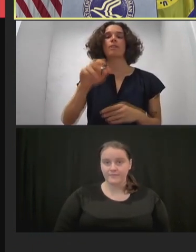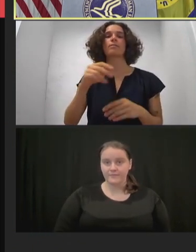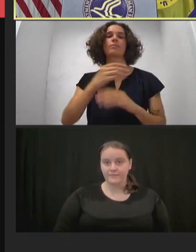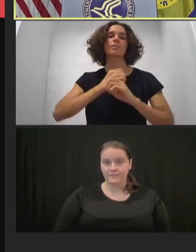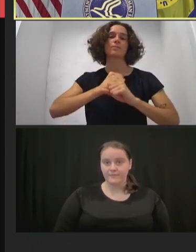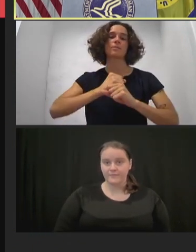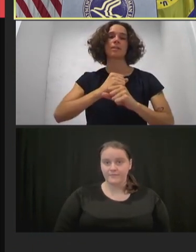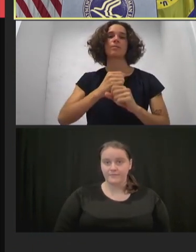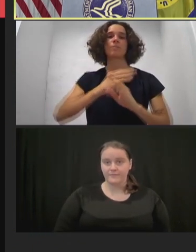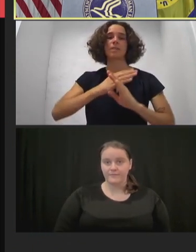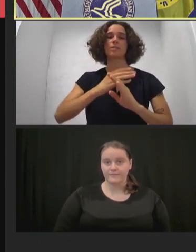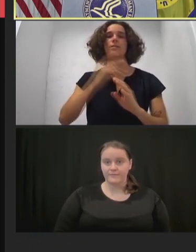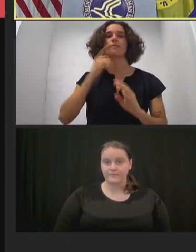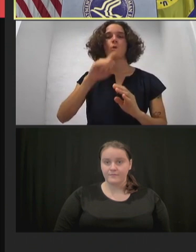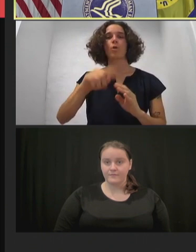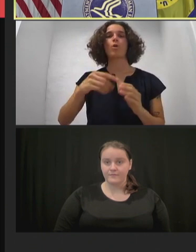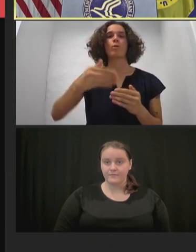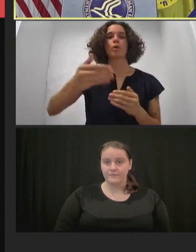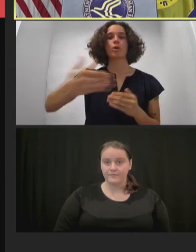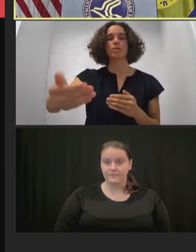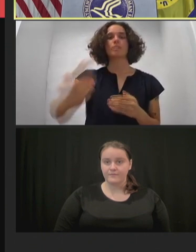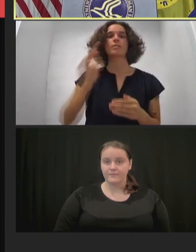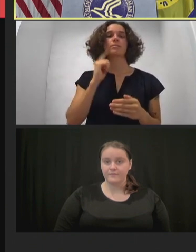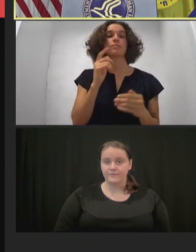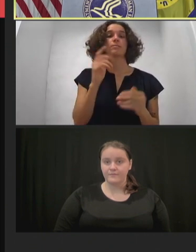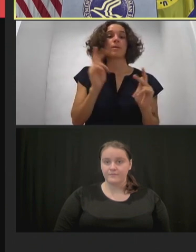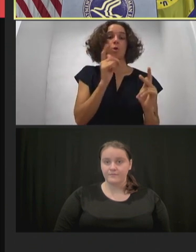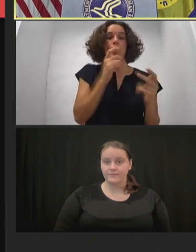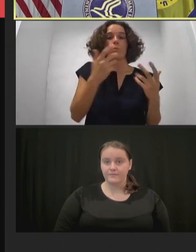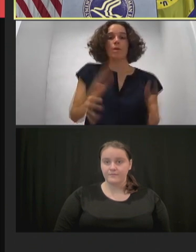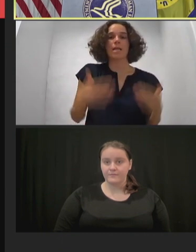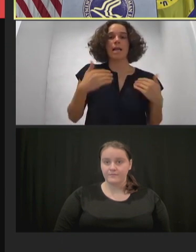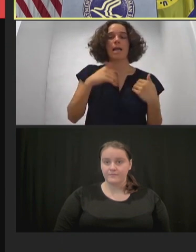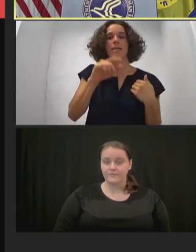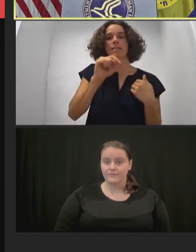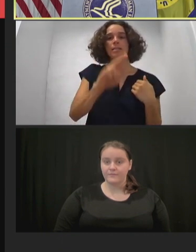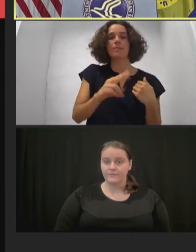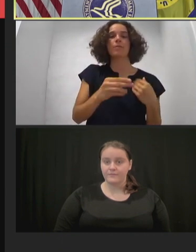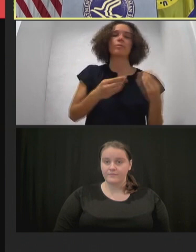would be given to people who have already had TB disease, receive treatment to lower their risk of